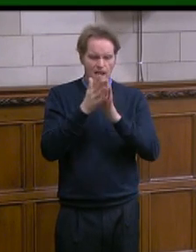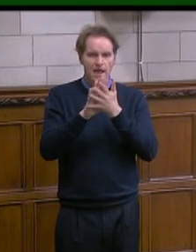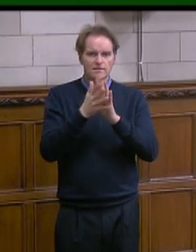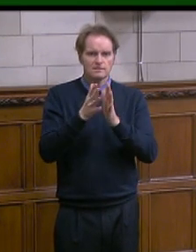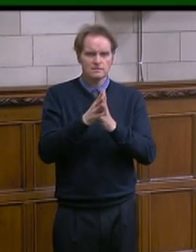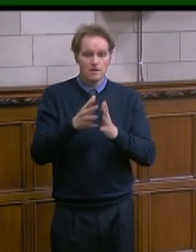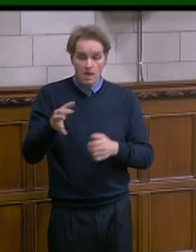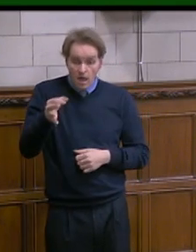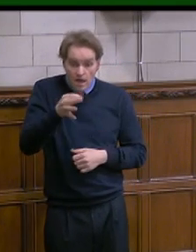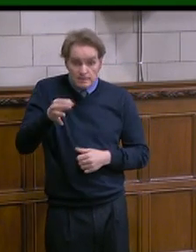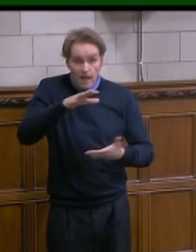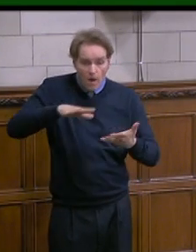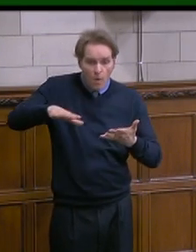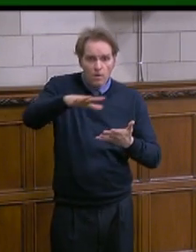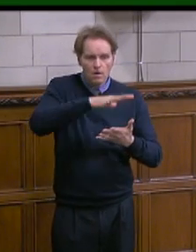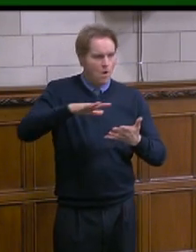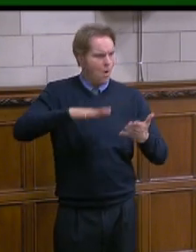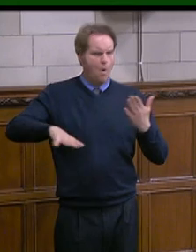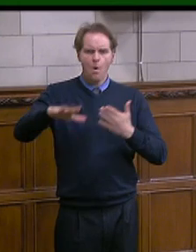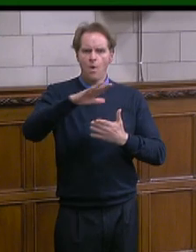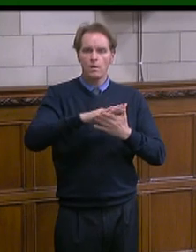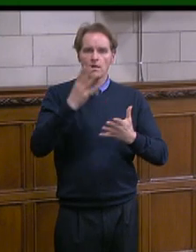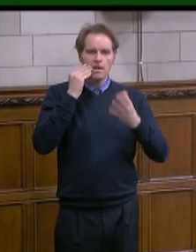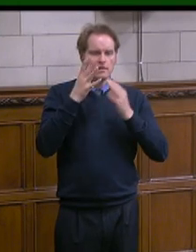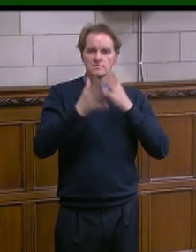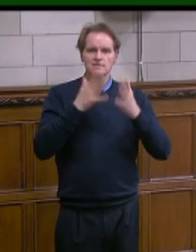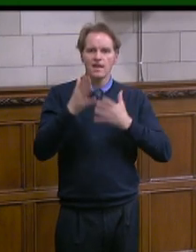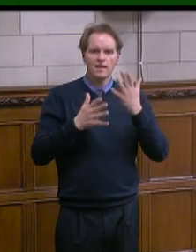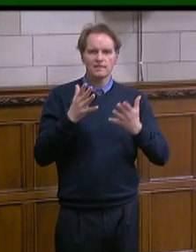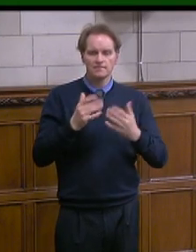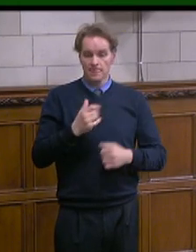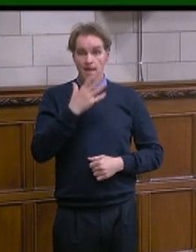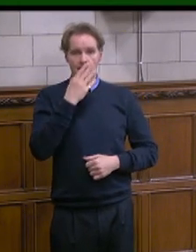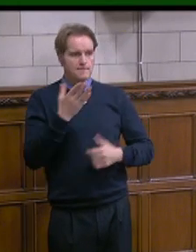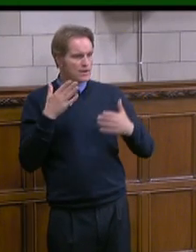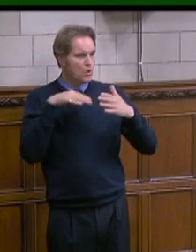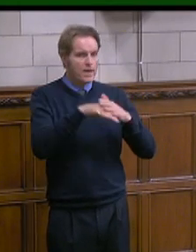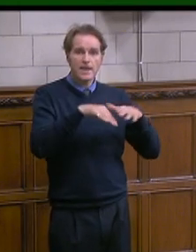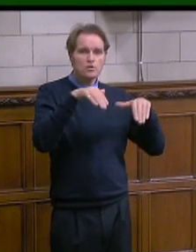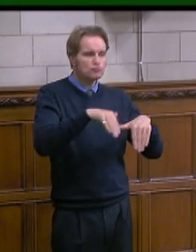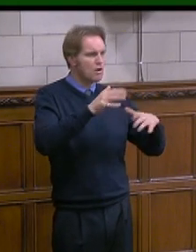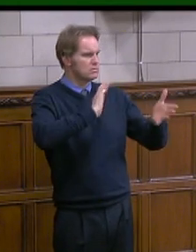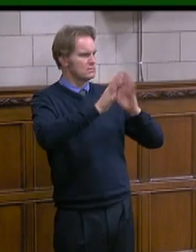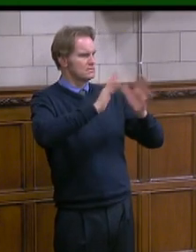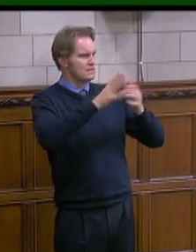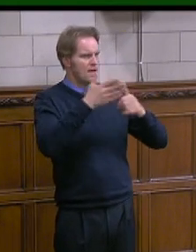It is incredibly moving because, as he enters every shop, people sign back to him, communicating with him.